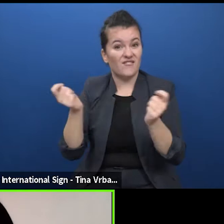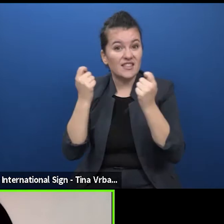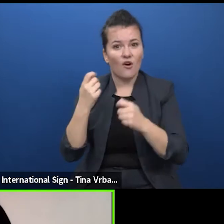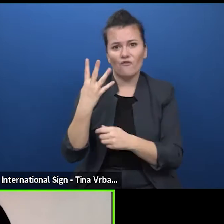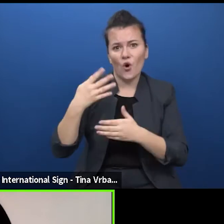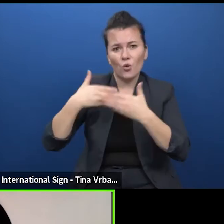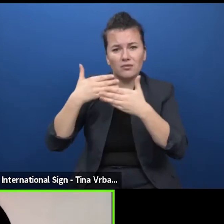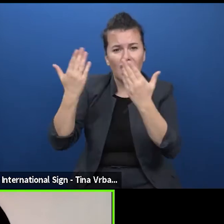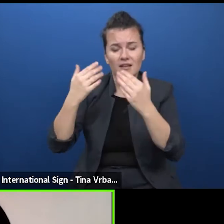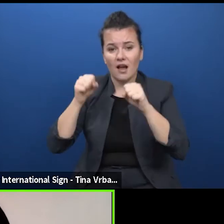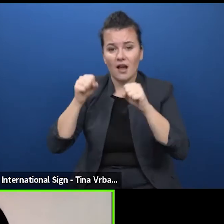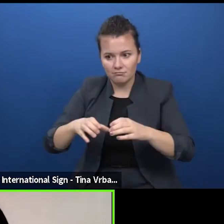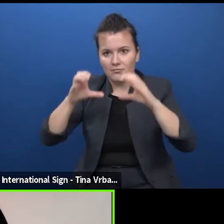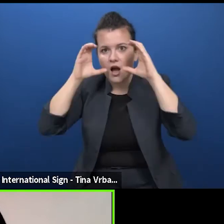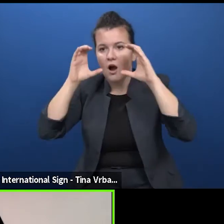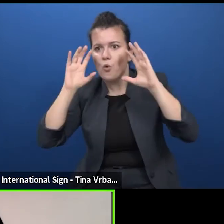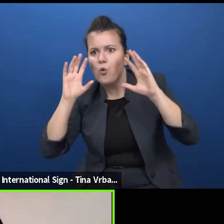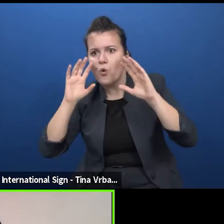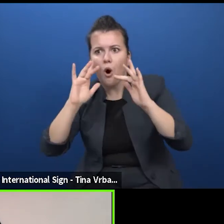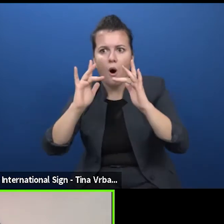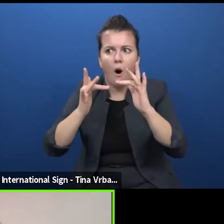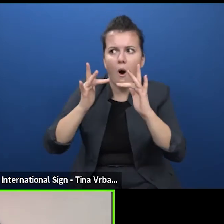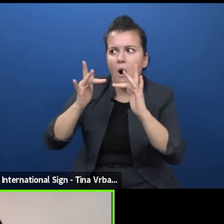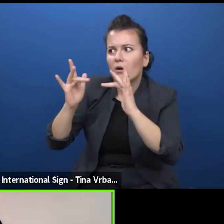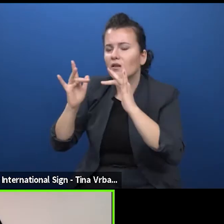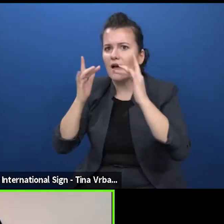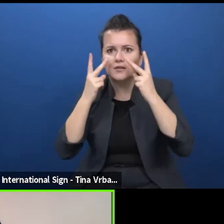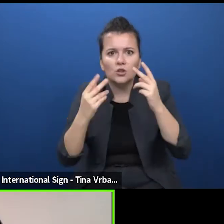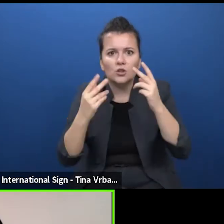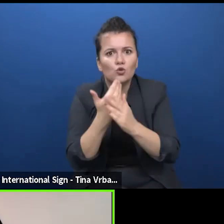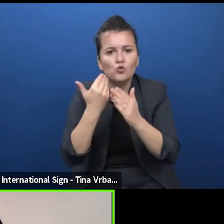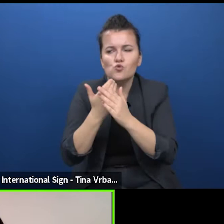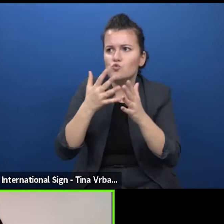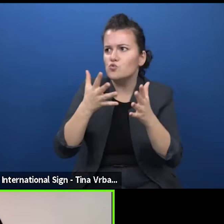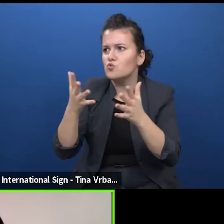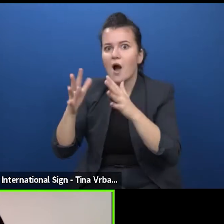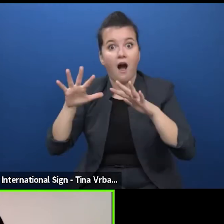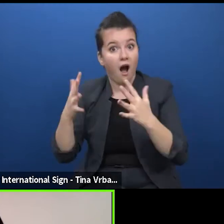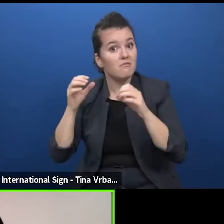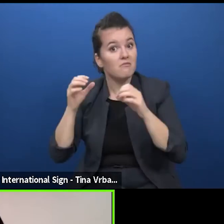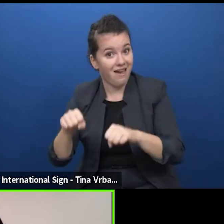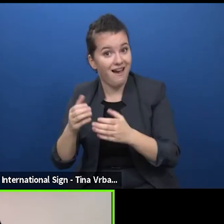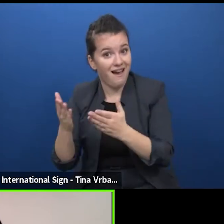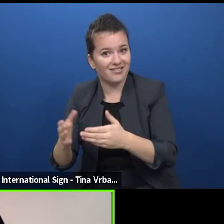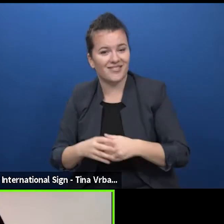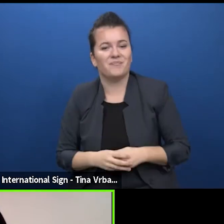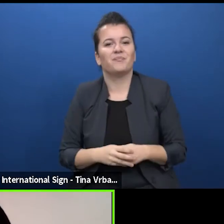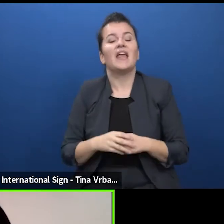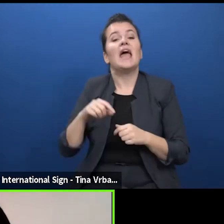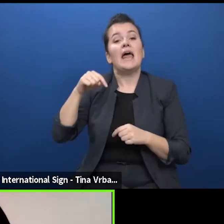new perspective. As we all know this European Theatre Forum is happening while most theater and